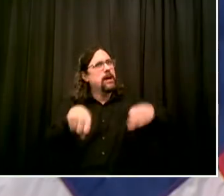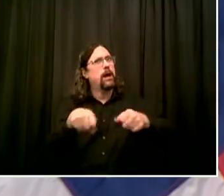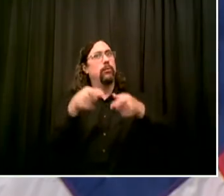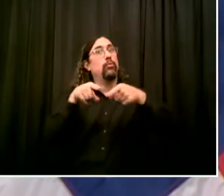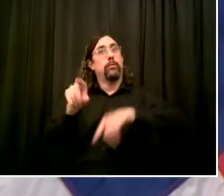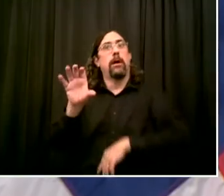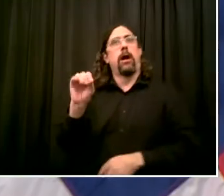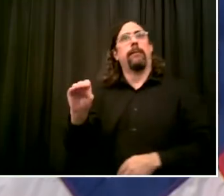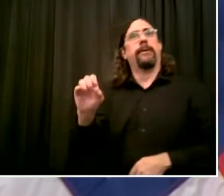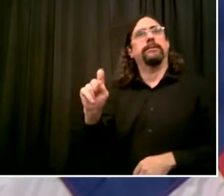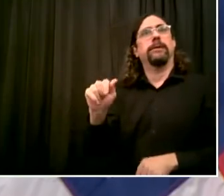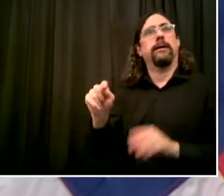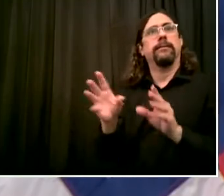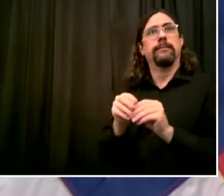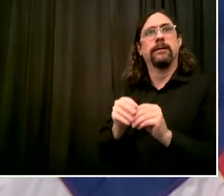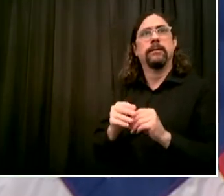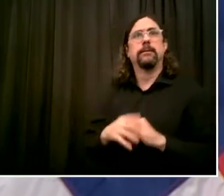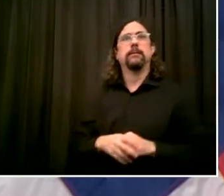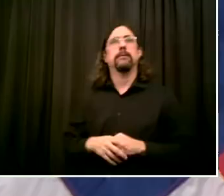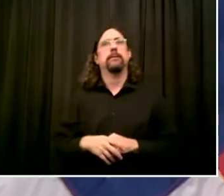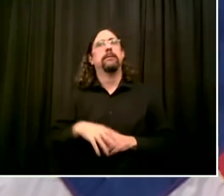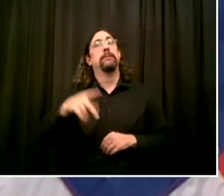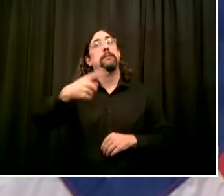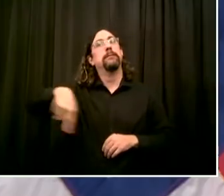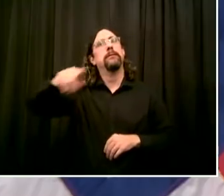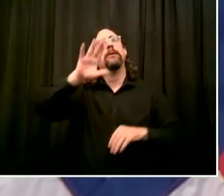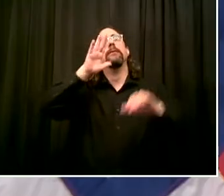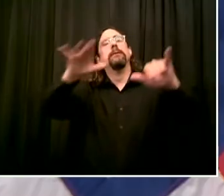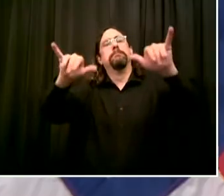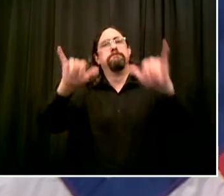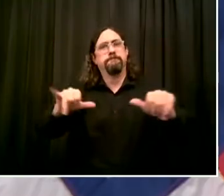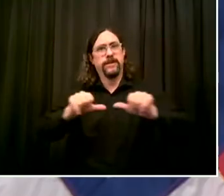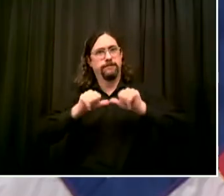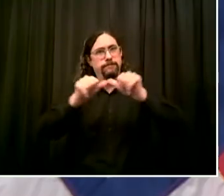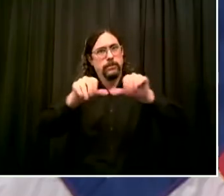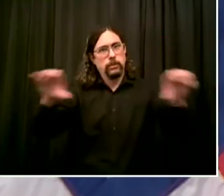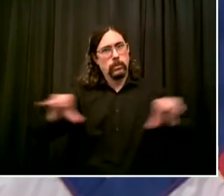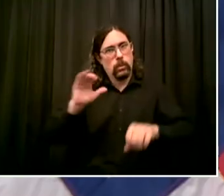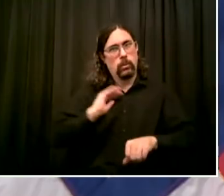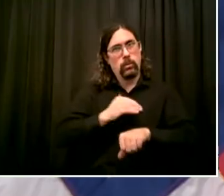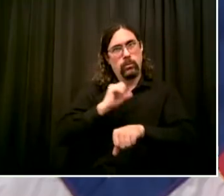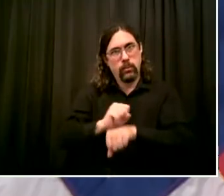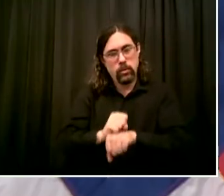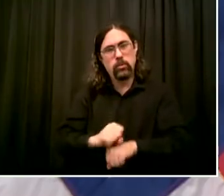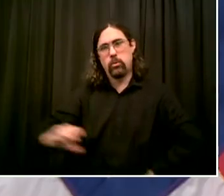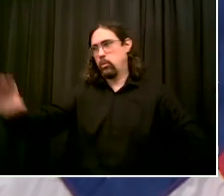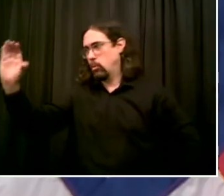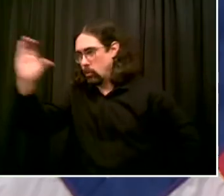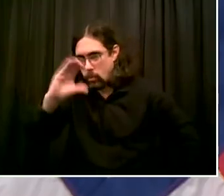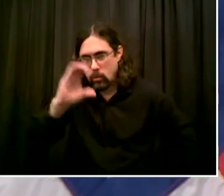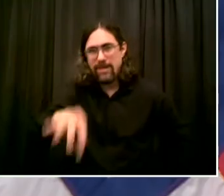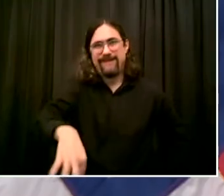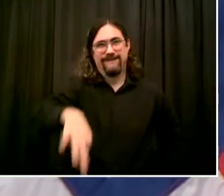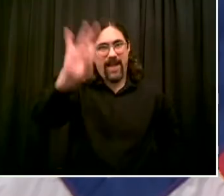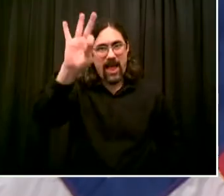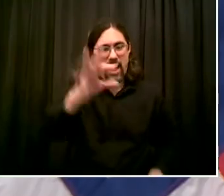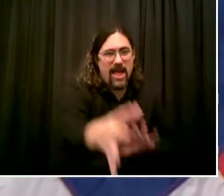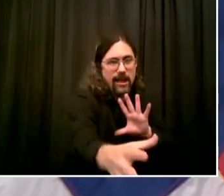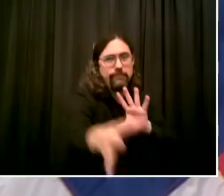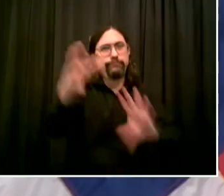TERMS OF GETTING GUNS OFF THE STREET AND DOING T IIN A WAY THAT BUILDS TRUST IN THE COMMUNITY AND ALSO GETTING PEOPLE